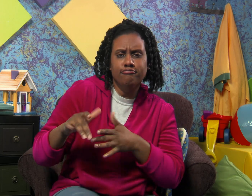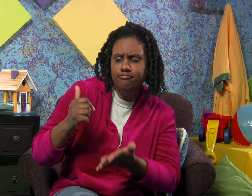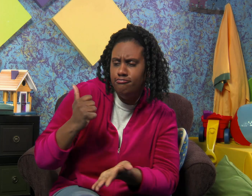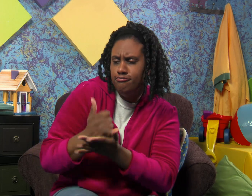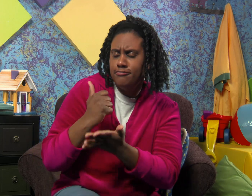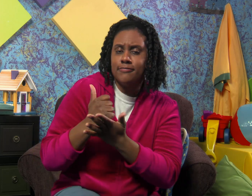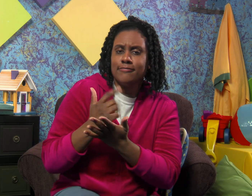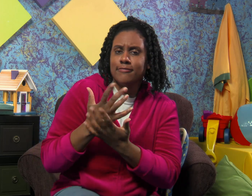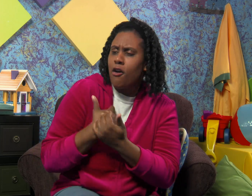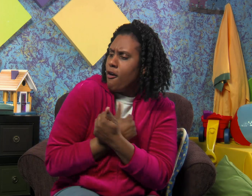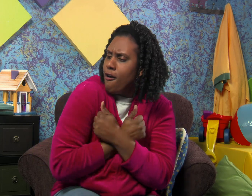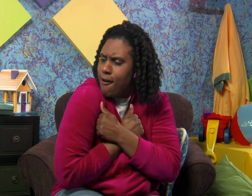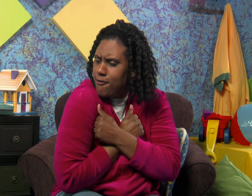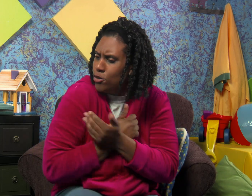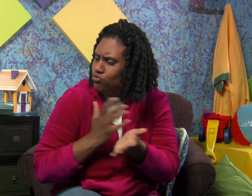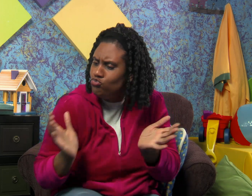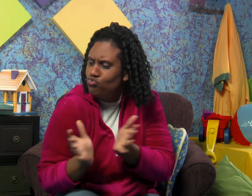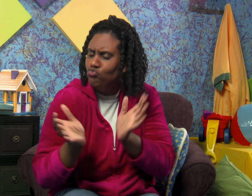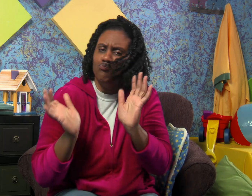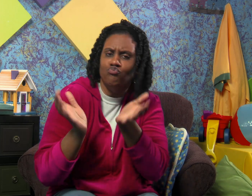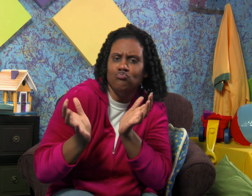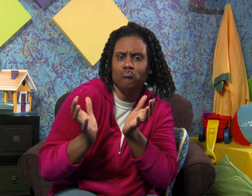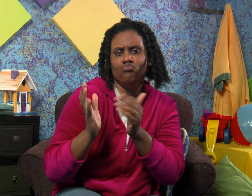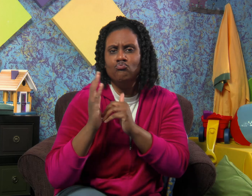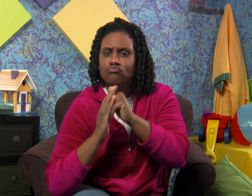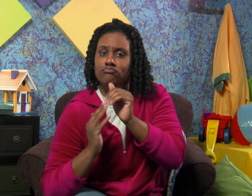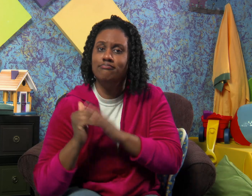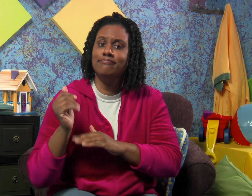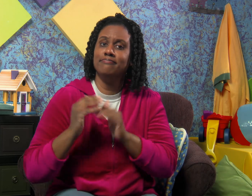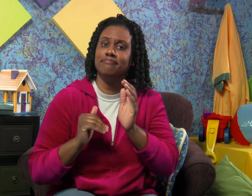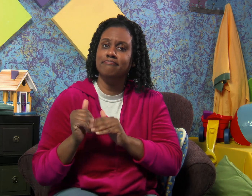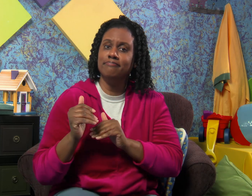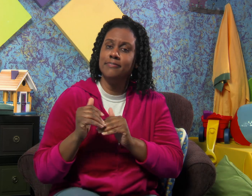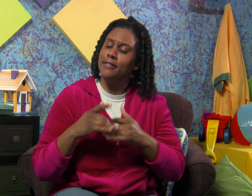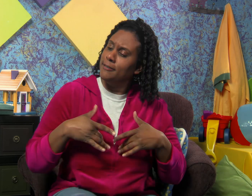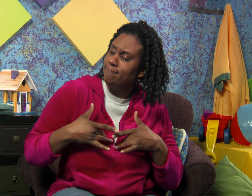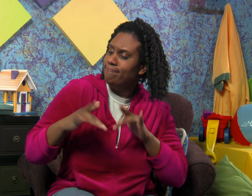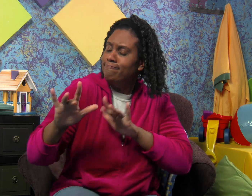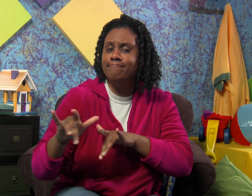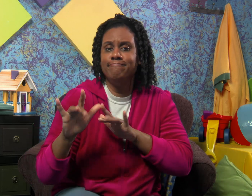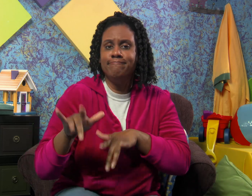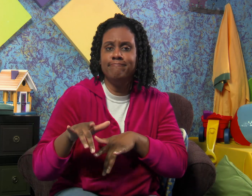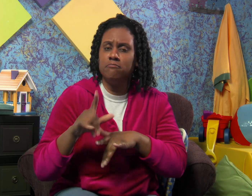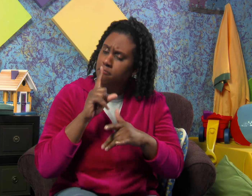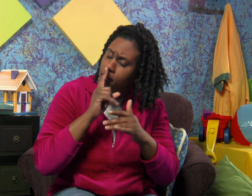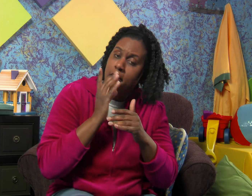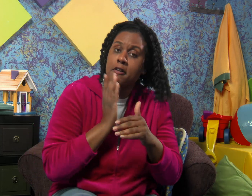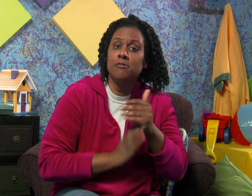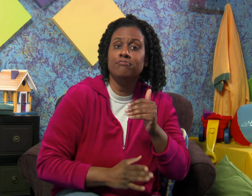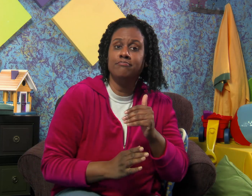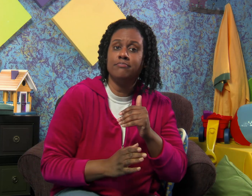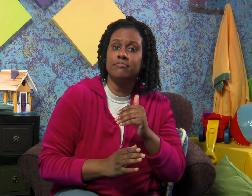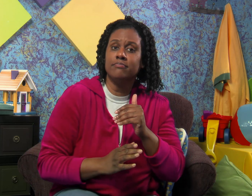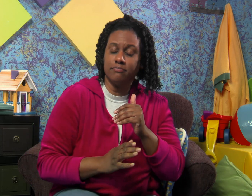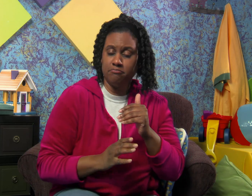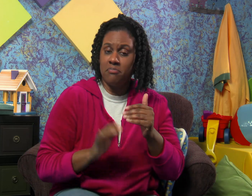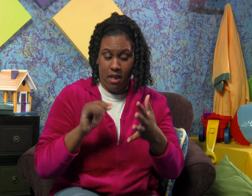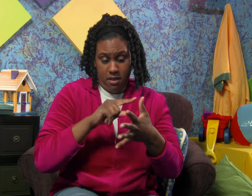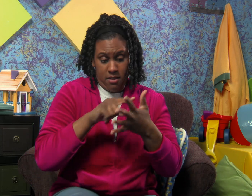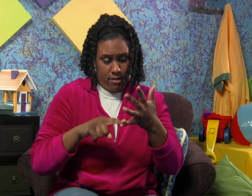HAVE SYMPATHY, LOVE, HELP, ENCOURAGE, COMFORT, AND HAVE PITY FOR OTHERS -- TO BE HUMBLE.